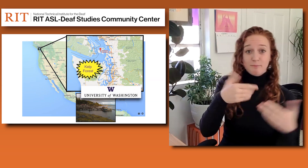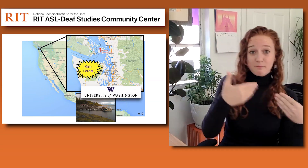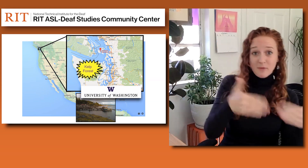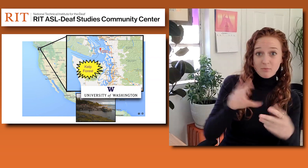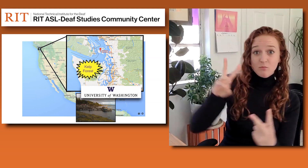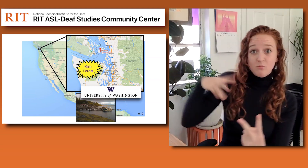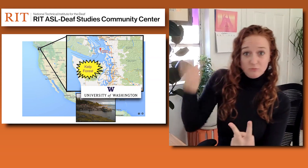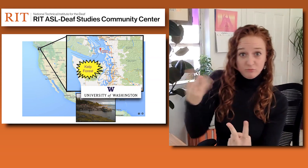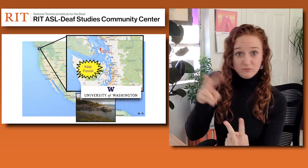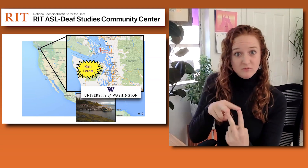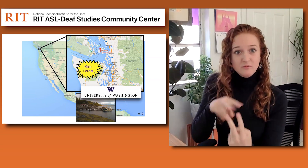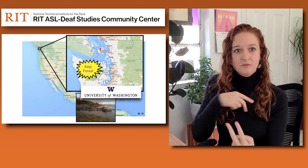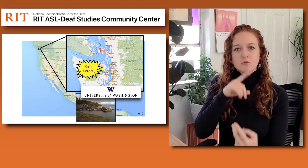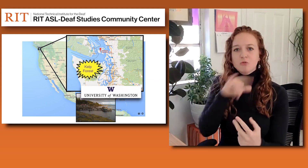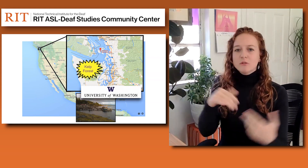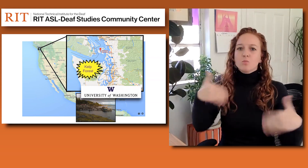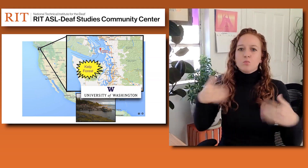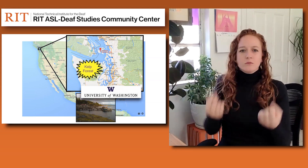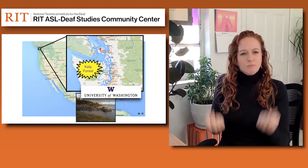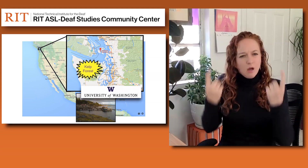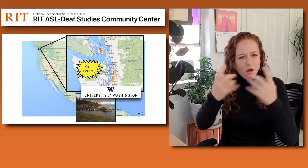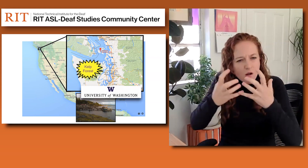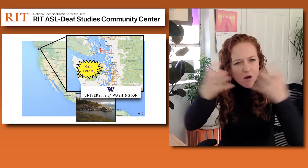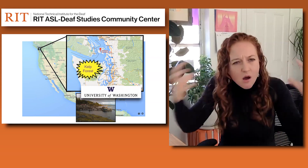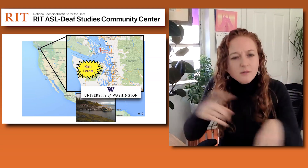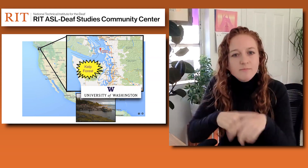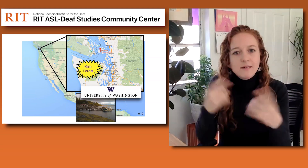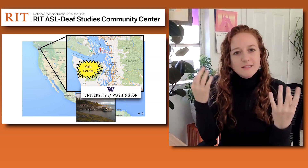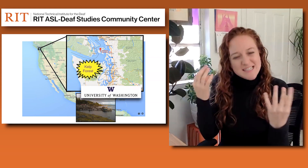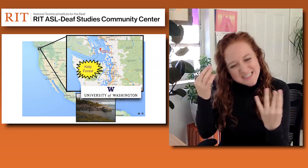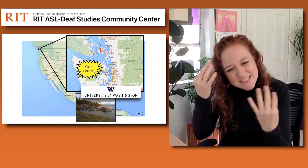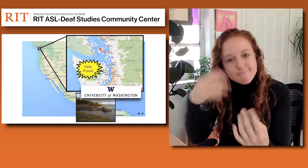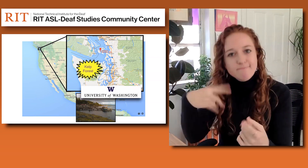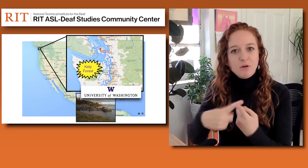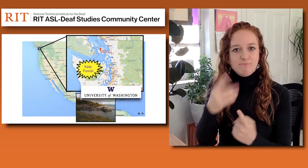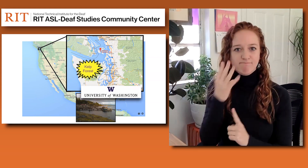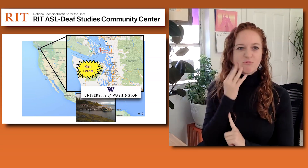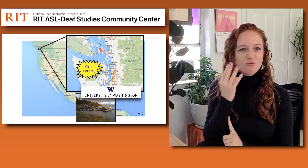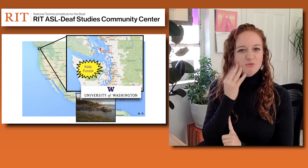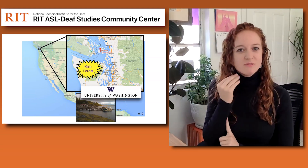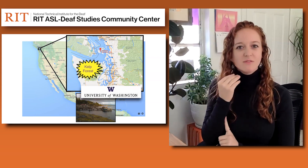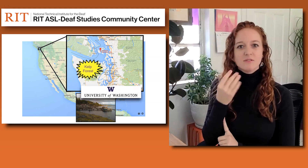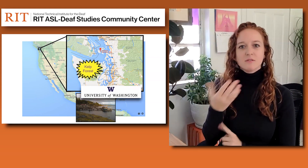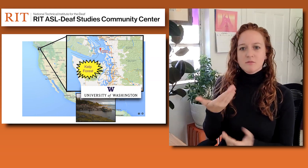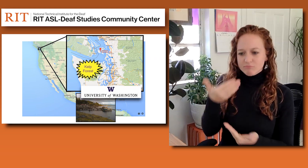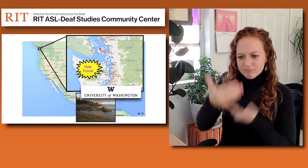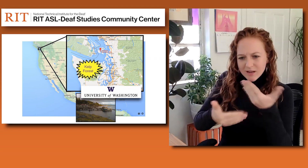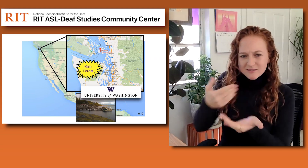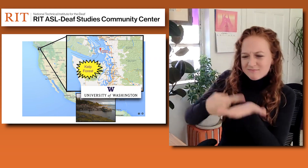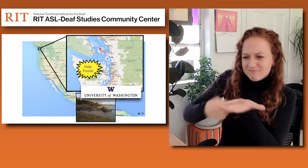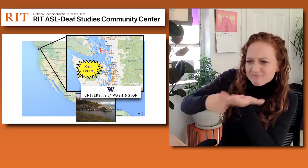about the experience itself and a lot of discussion with my interpreters of how...you know, what we were finding